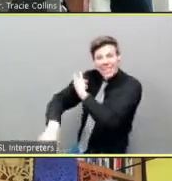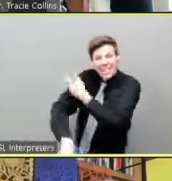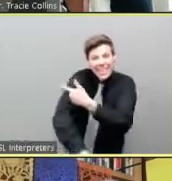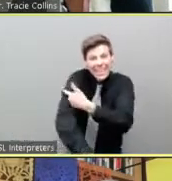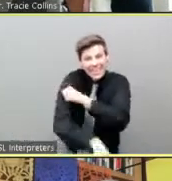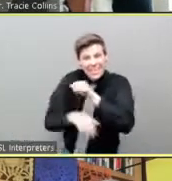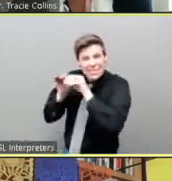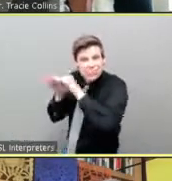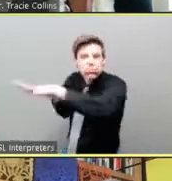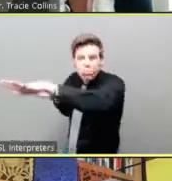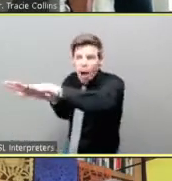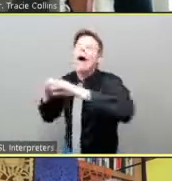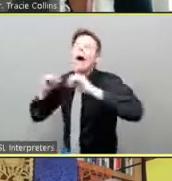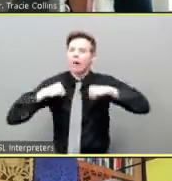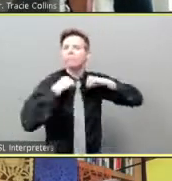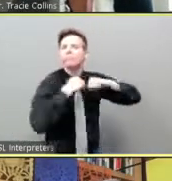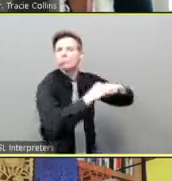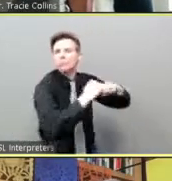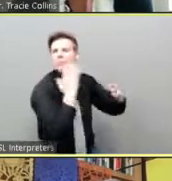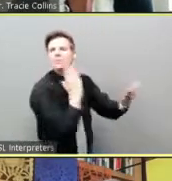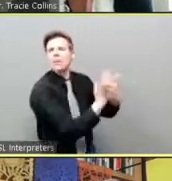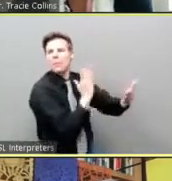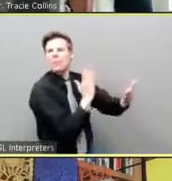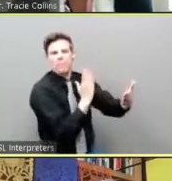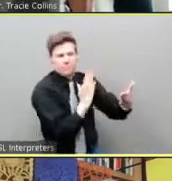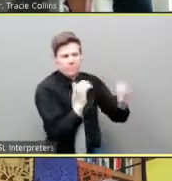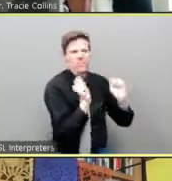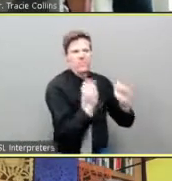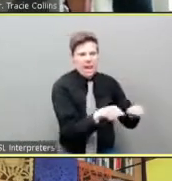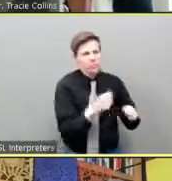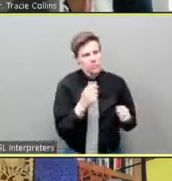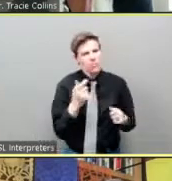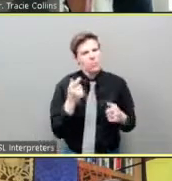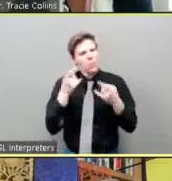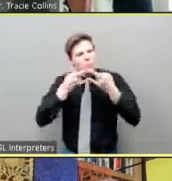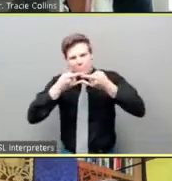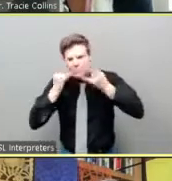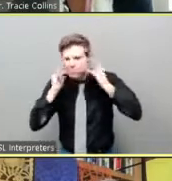virtually every situation indoors. And then even when you're in a restaurant,